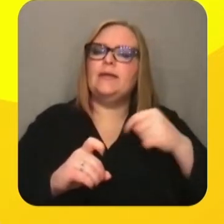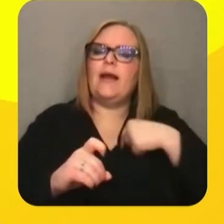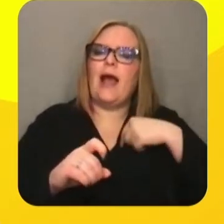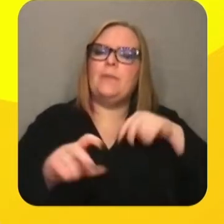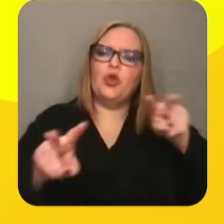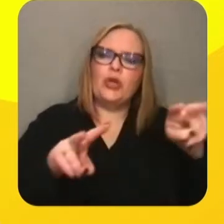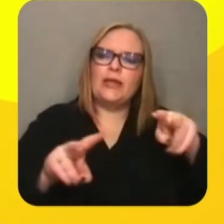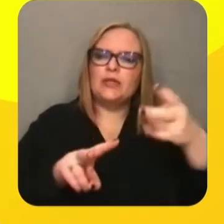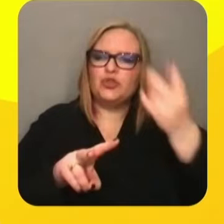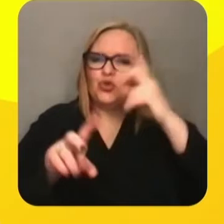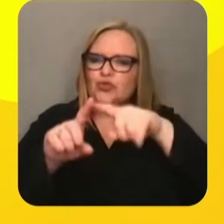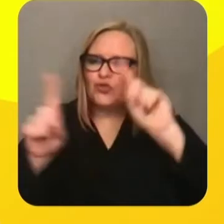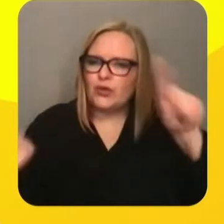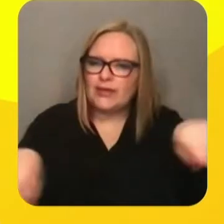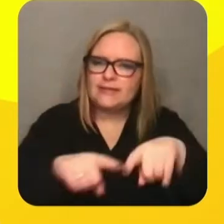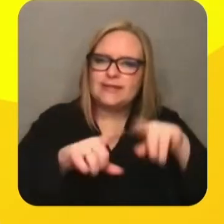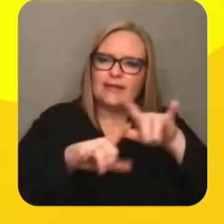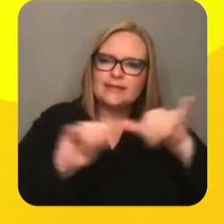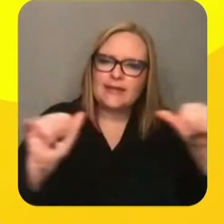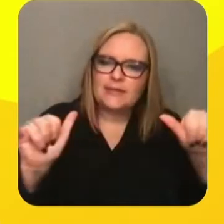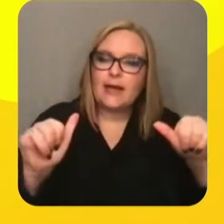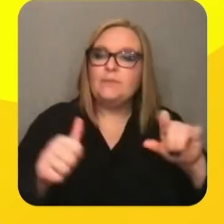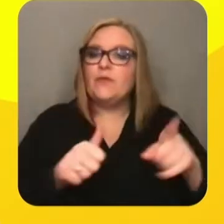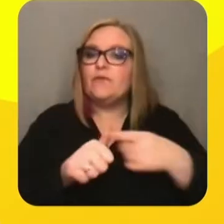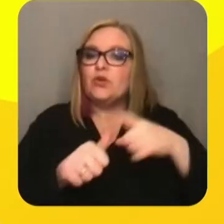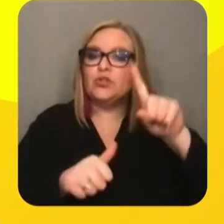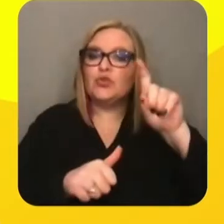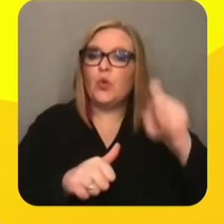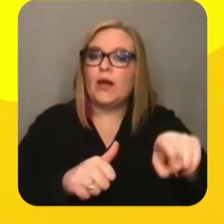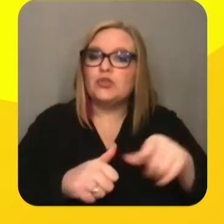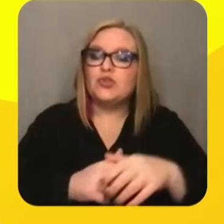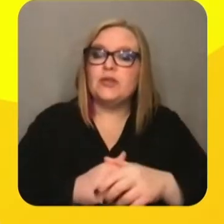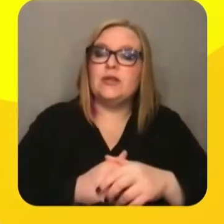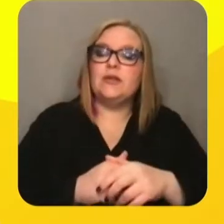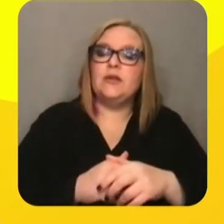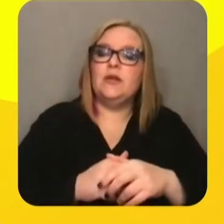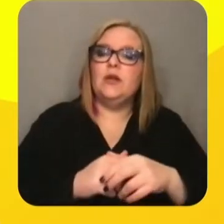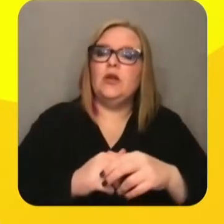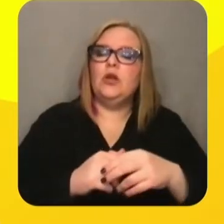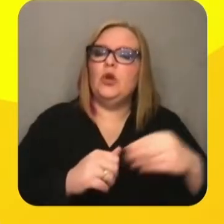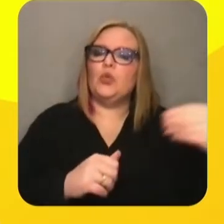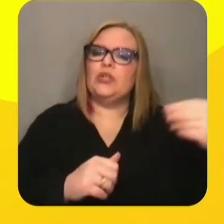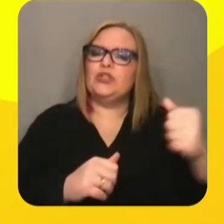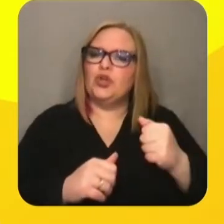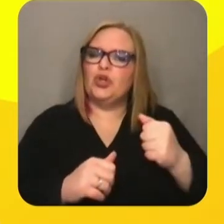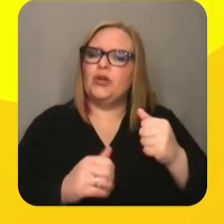So, this first question is on return on investment. And I like this because it's a technical question,